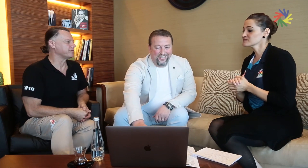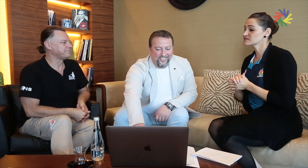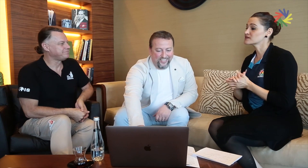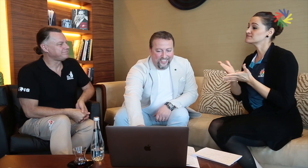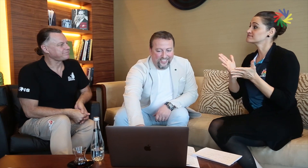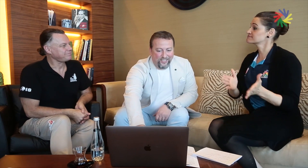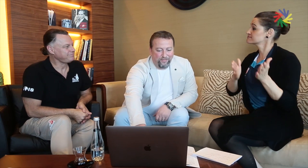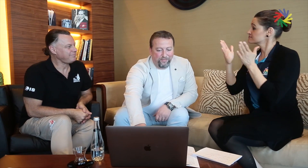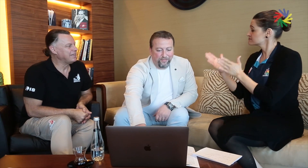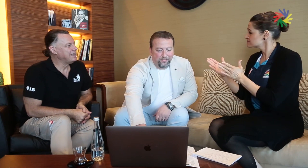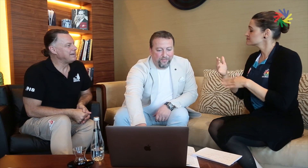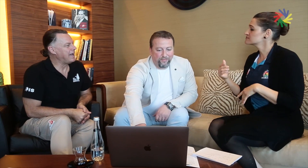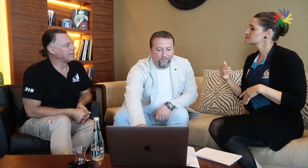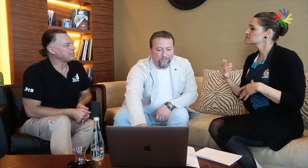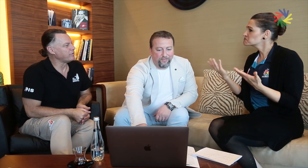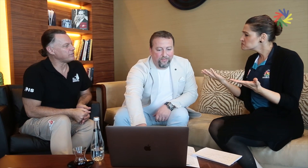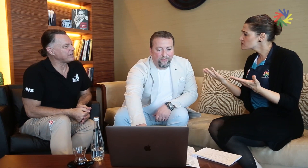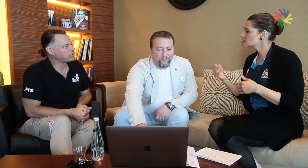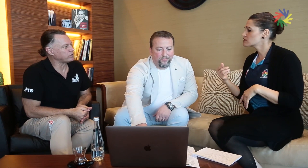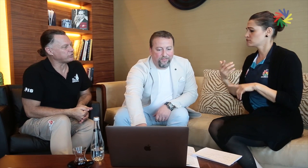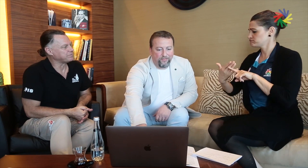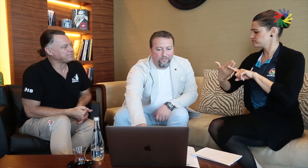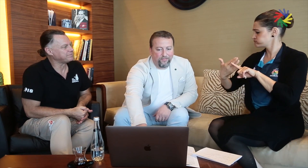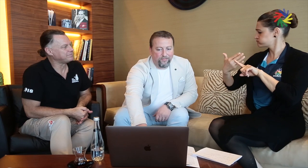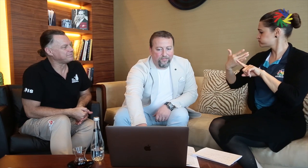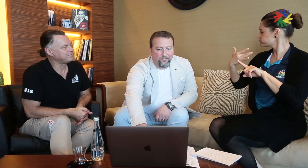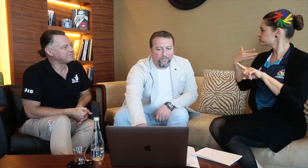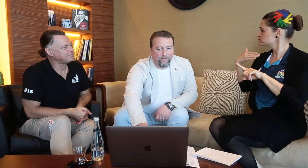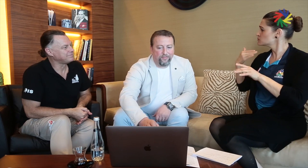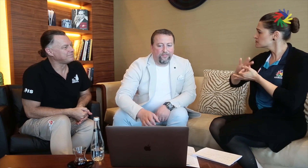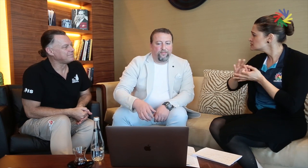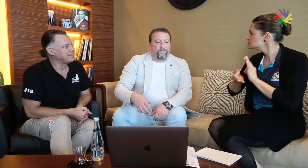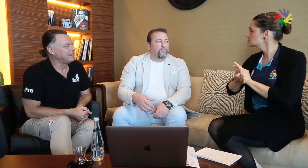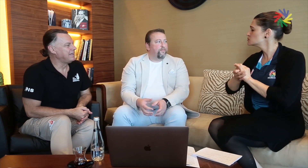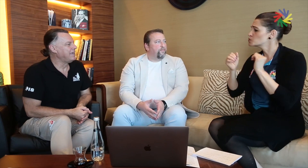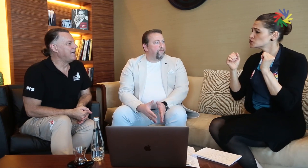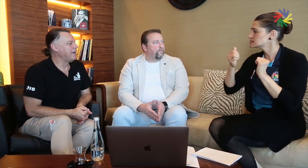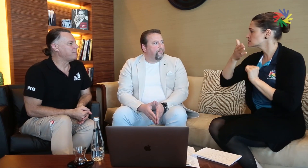I would like now to ask another question- about filing application that was never previously done